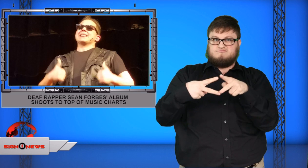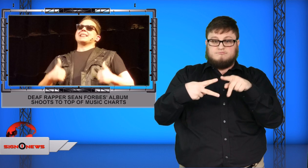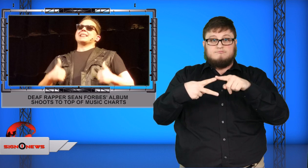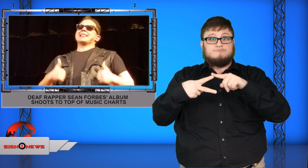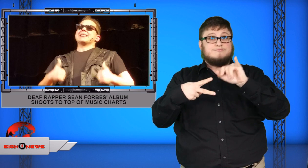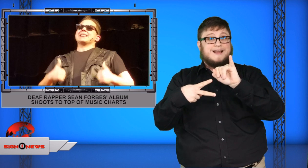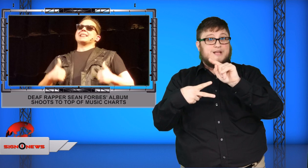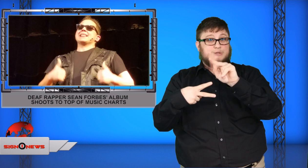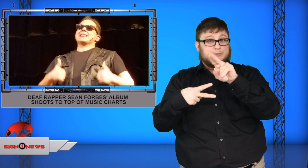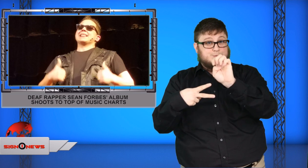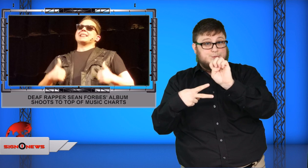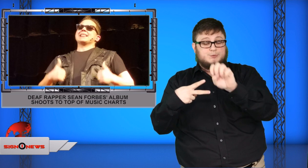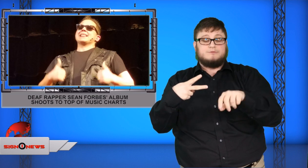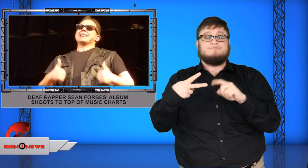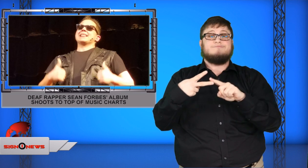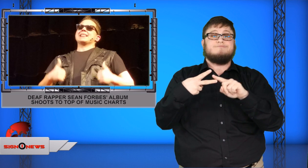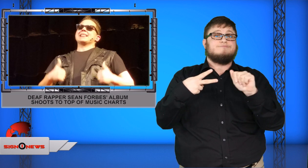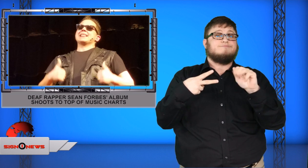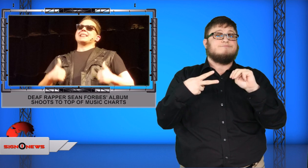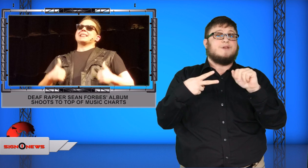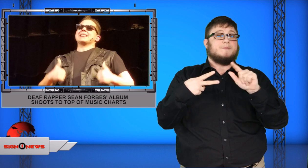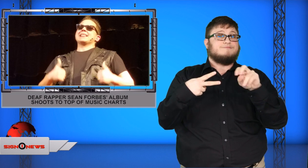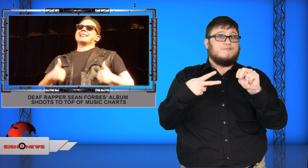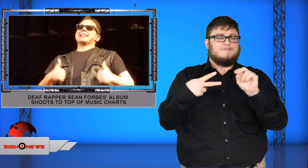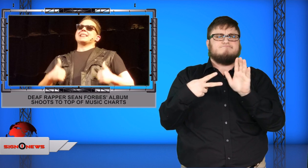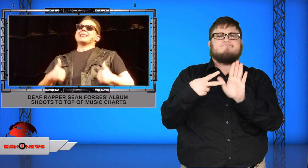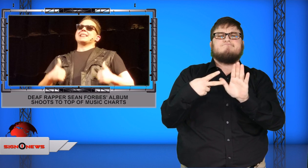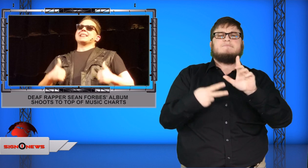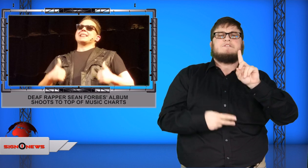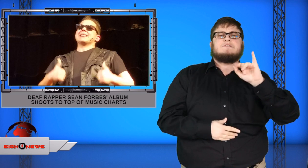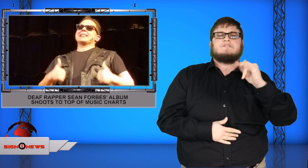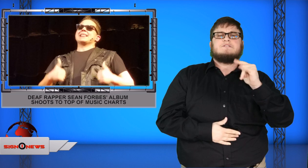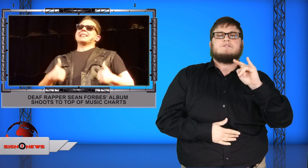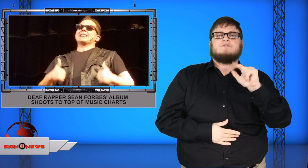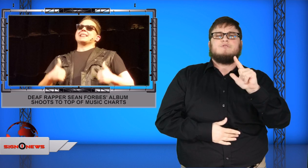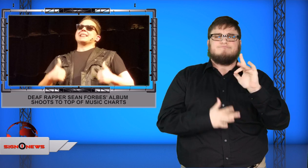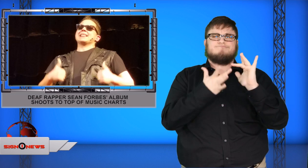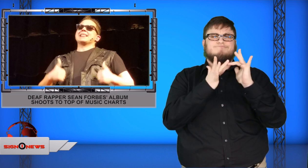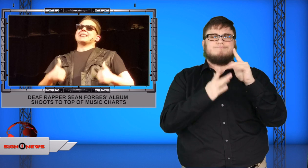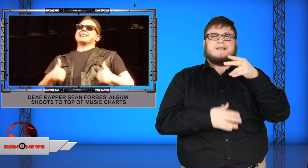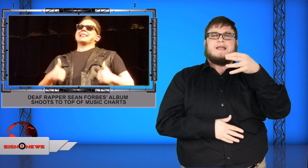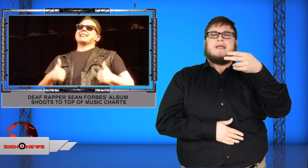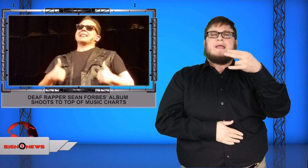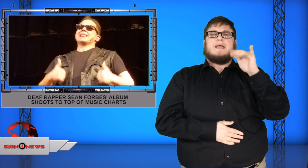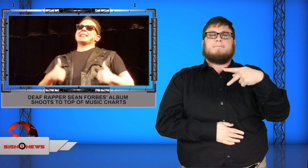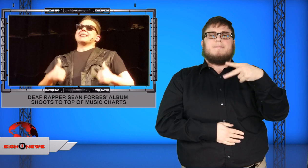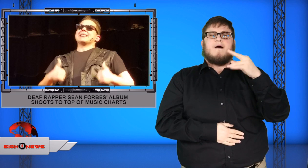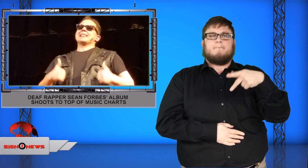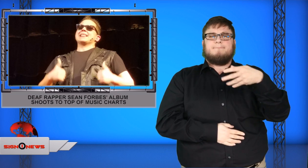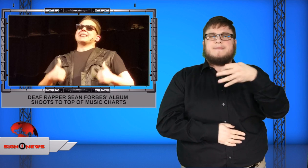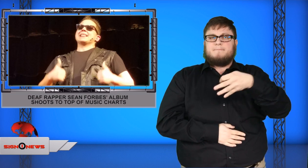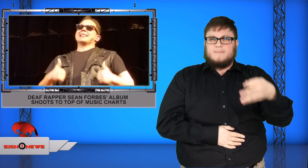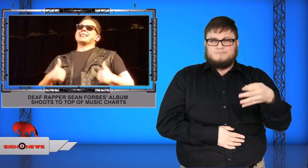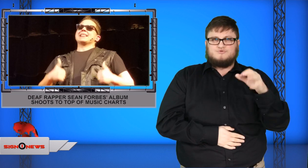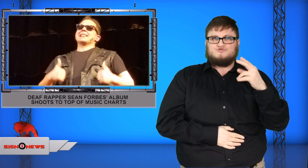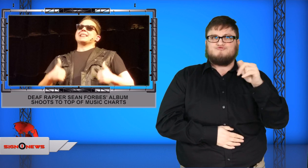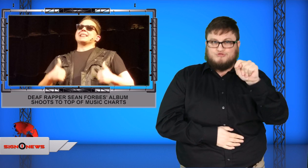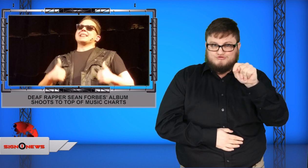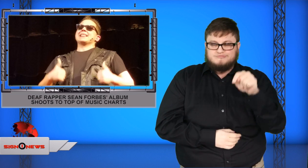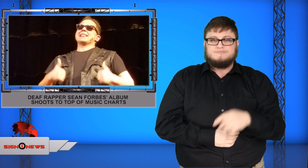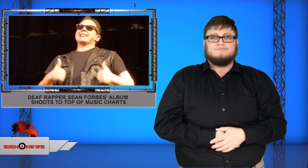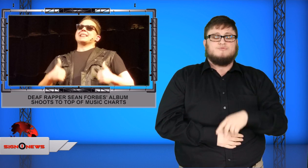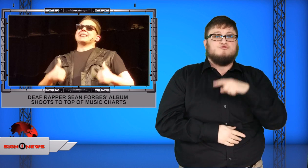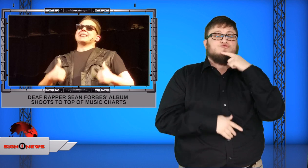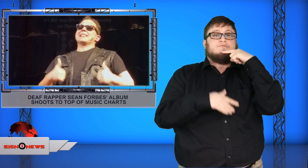on iTunes and Amazon's digital hip-hop chart.